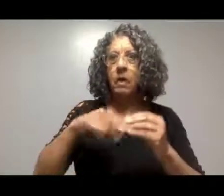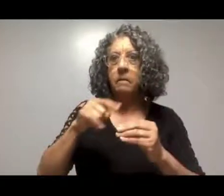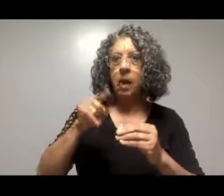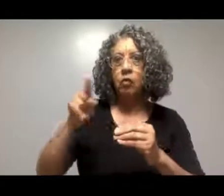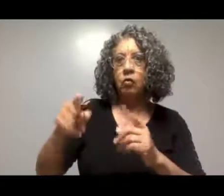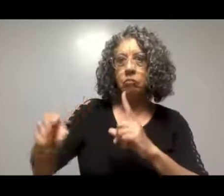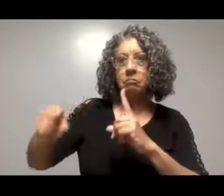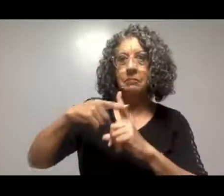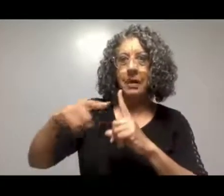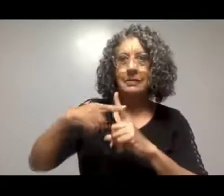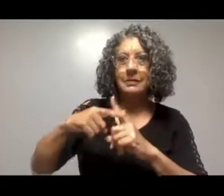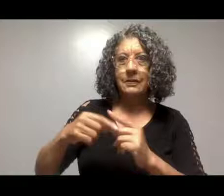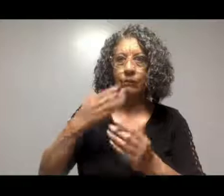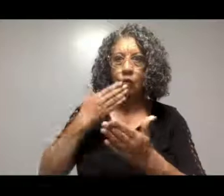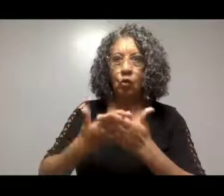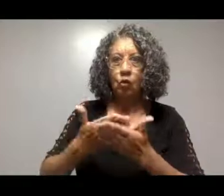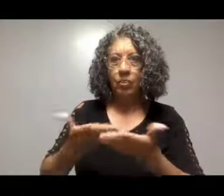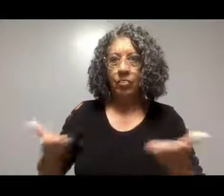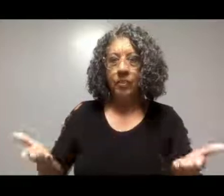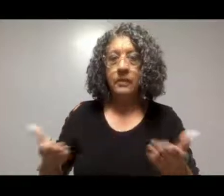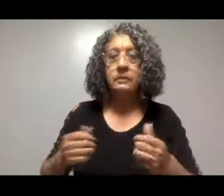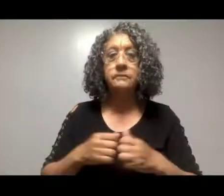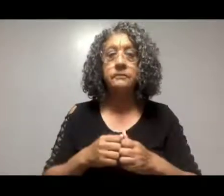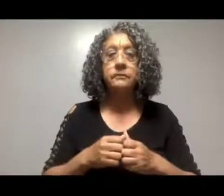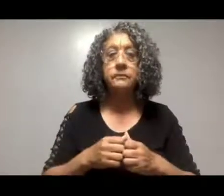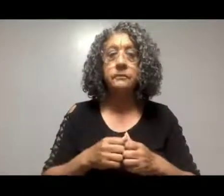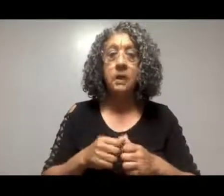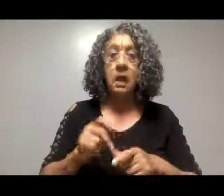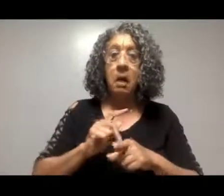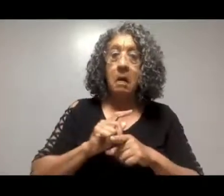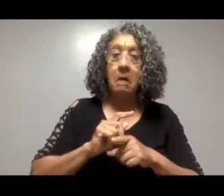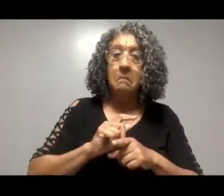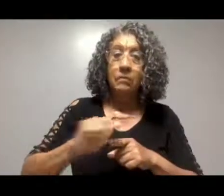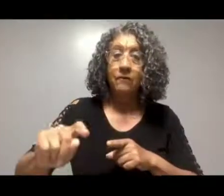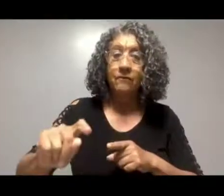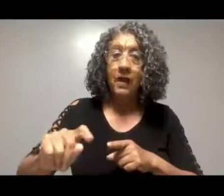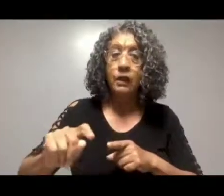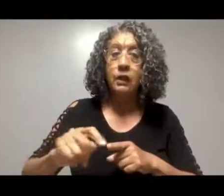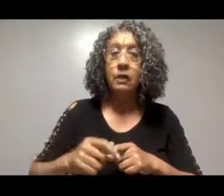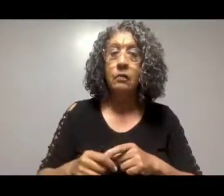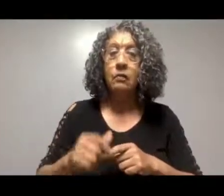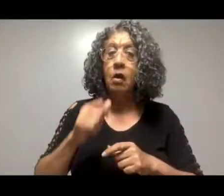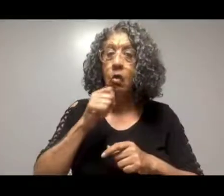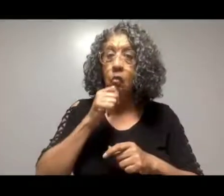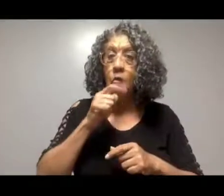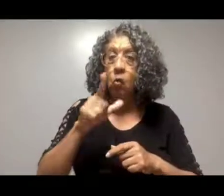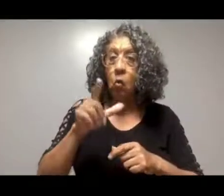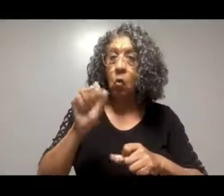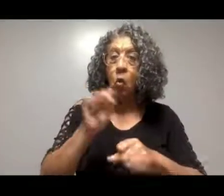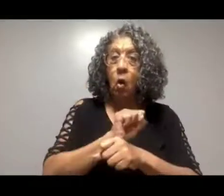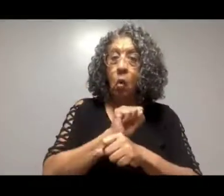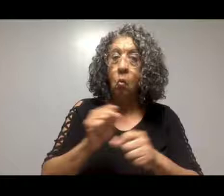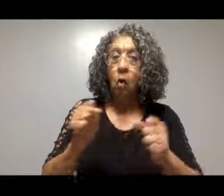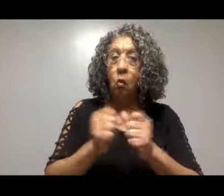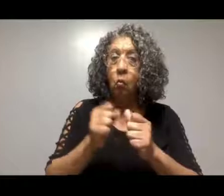they could talk about you positively to the company.